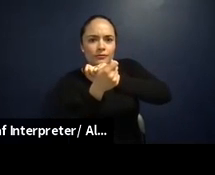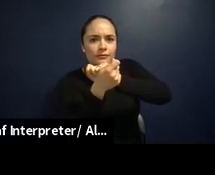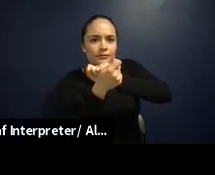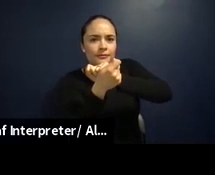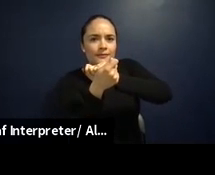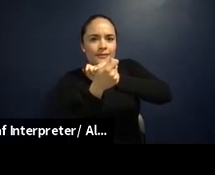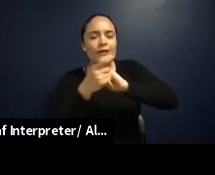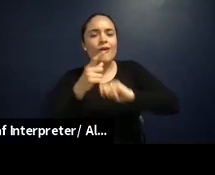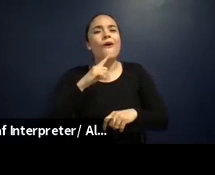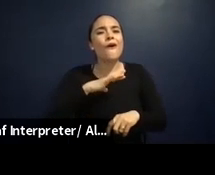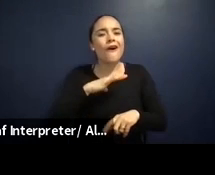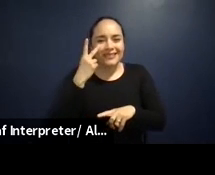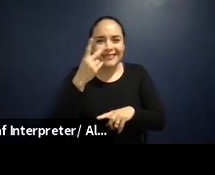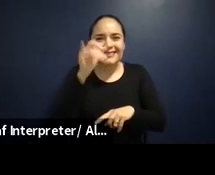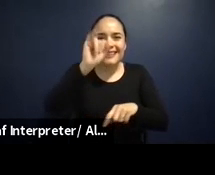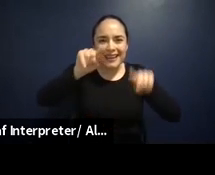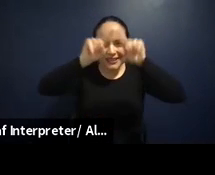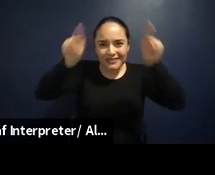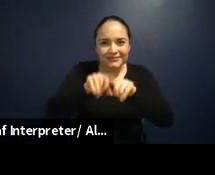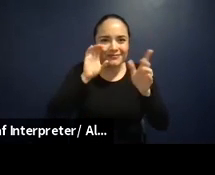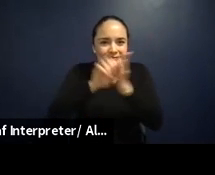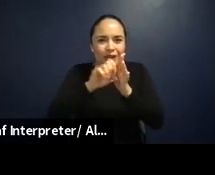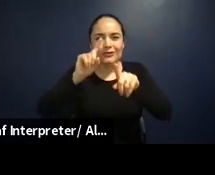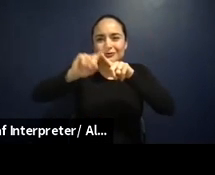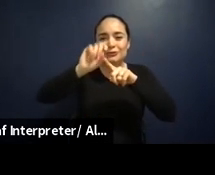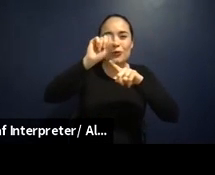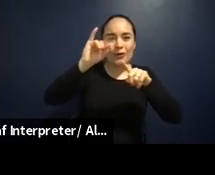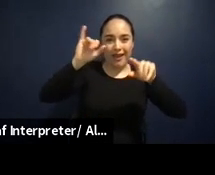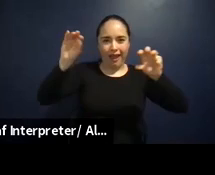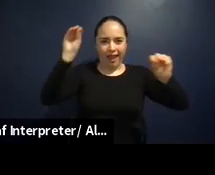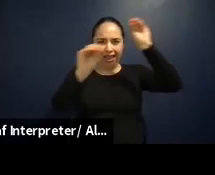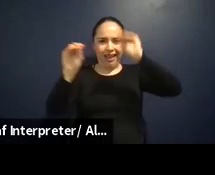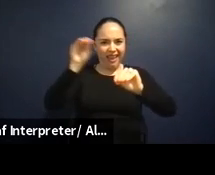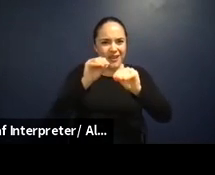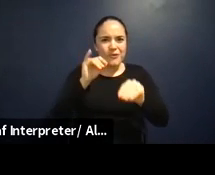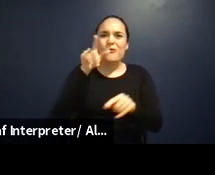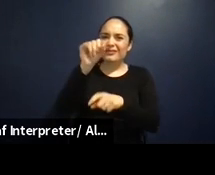you can see the sulfur, yeah, so that's actually very accurate of the different minerals